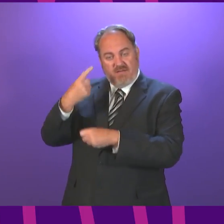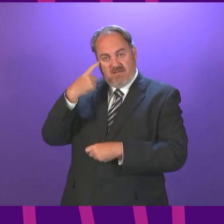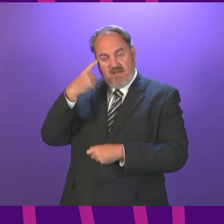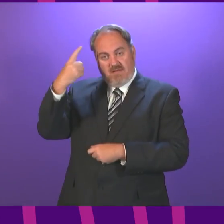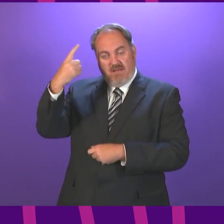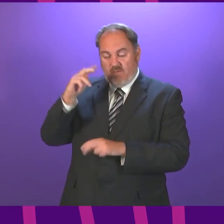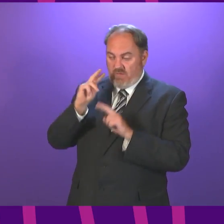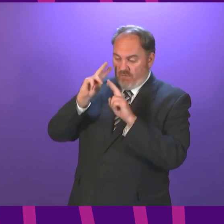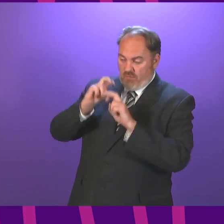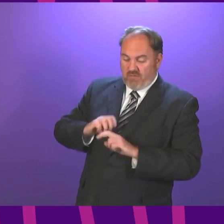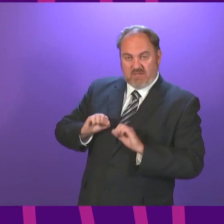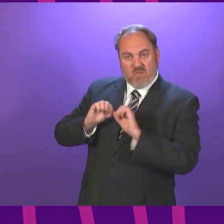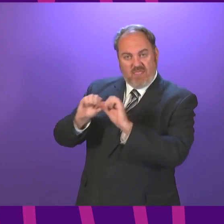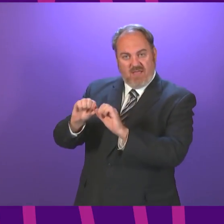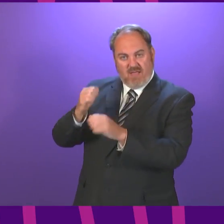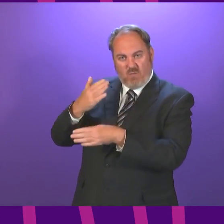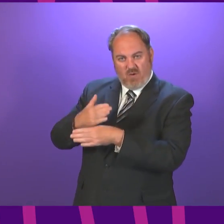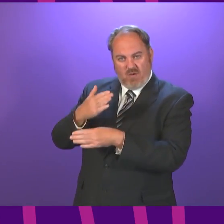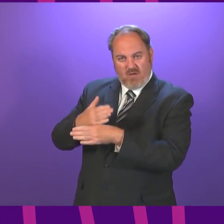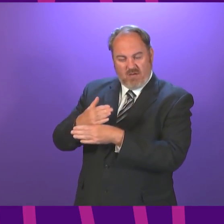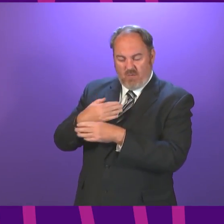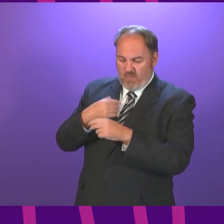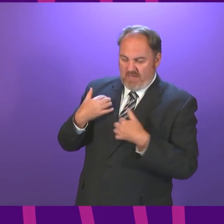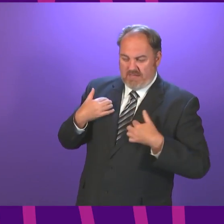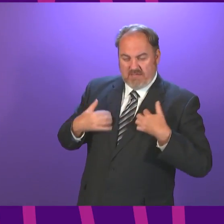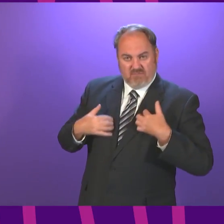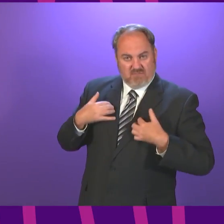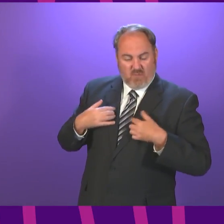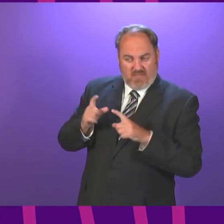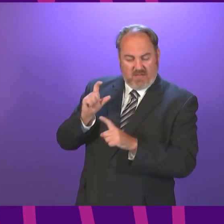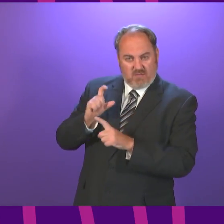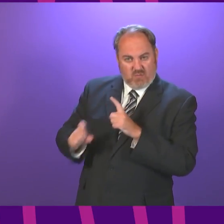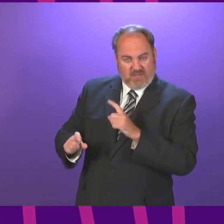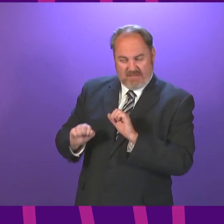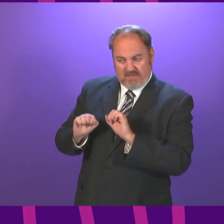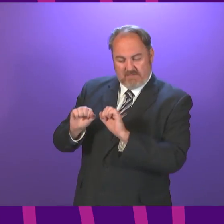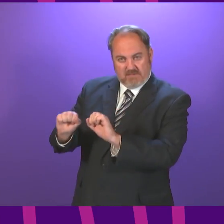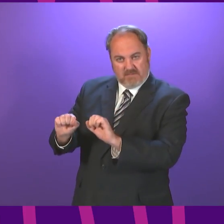network, so we are keeping our ear to the ground with regard to any learning from that.